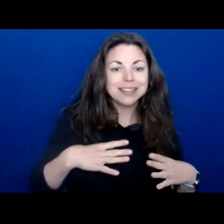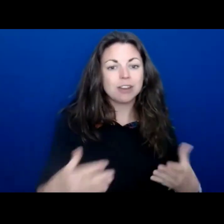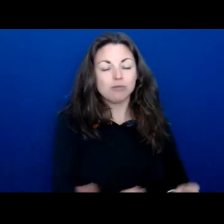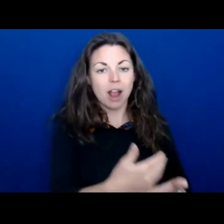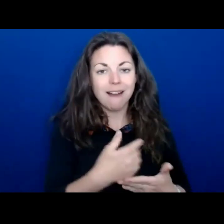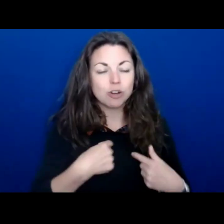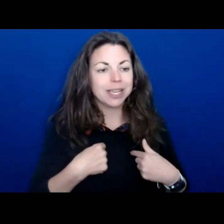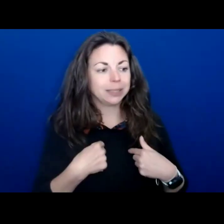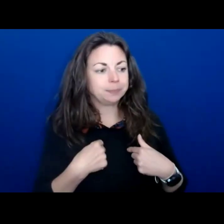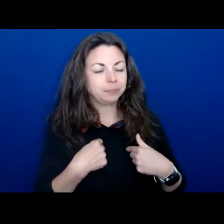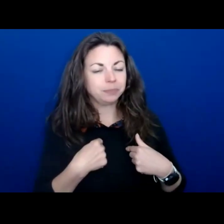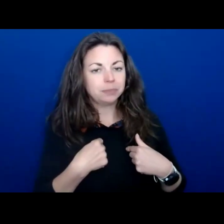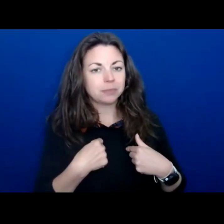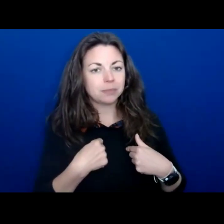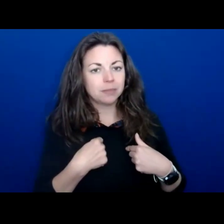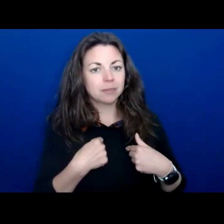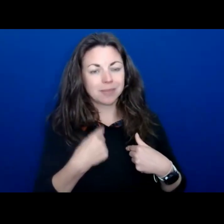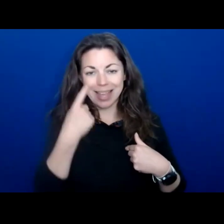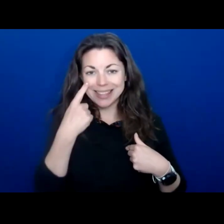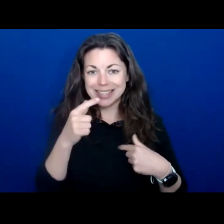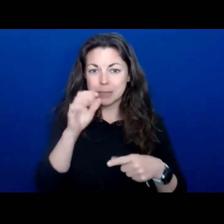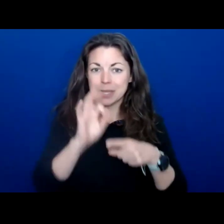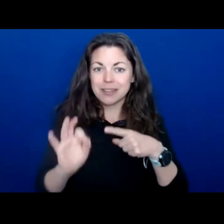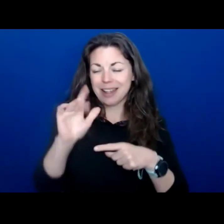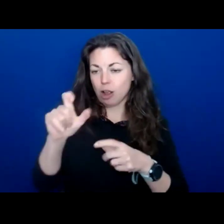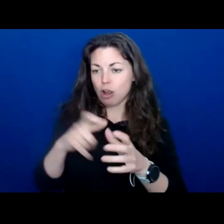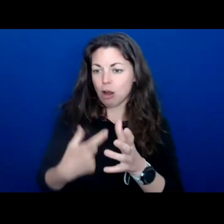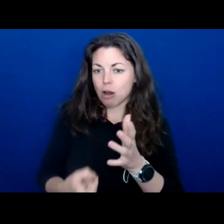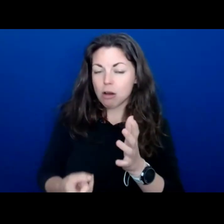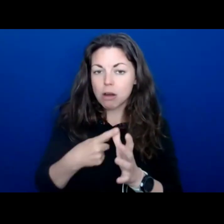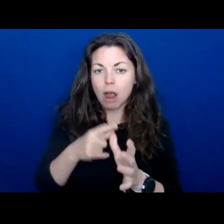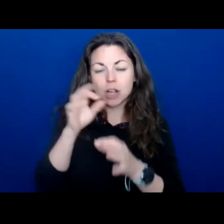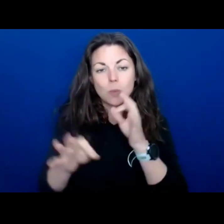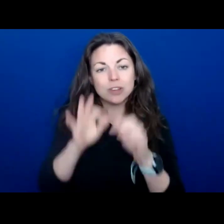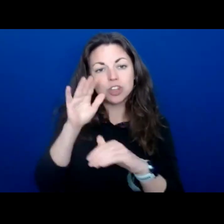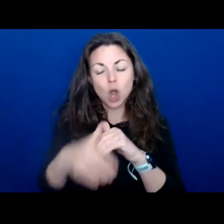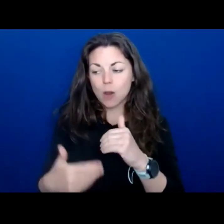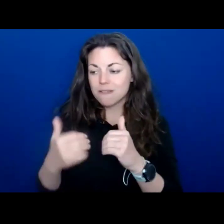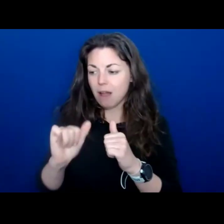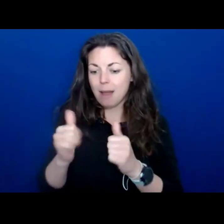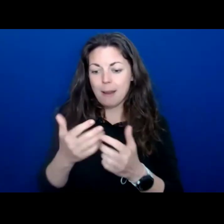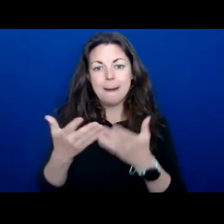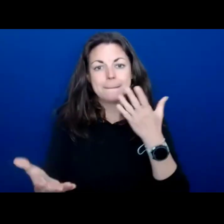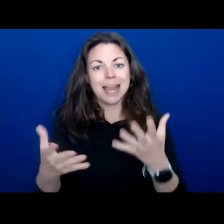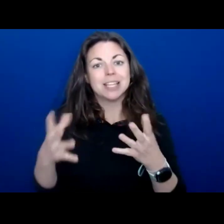And particularly I think Cara, we've had some questions about how to balance that with a progressive condition